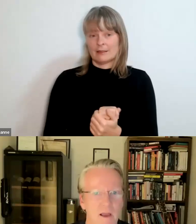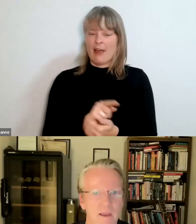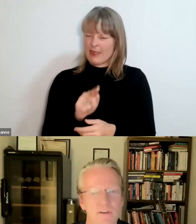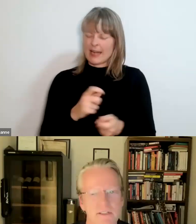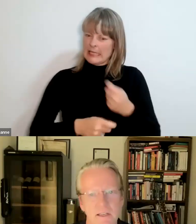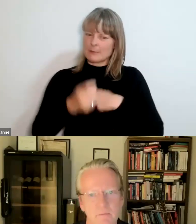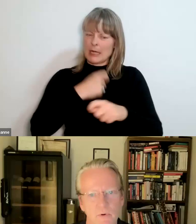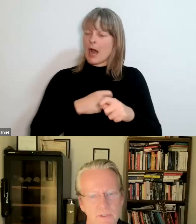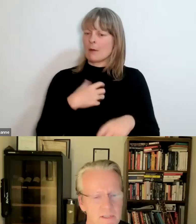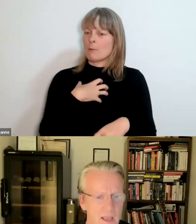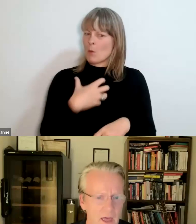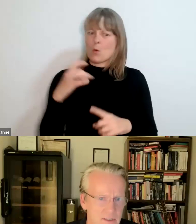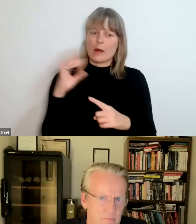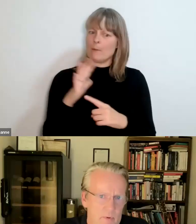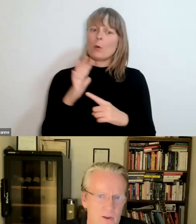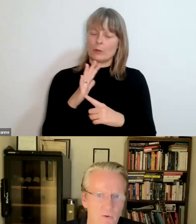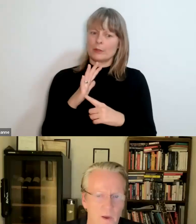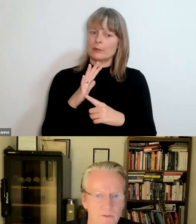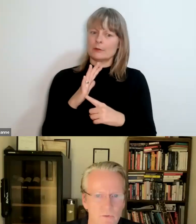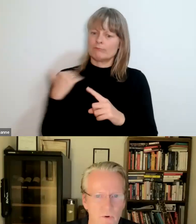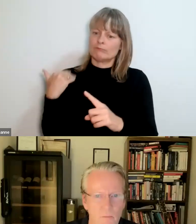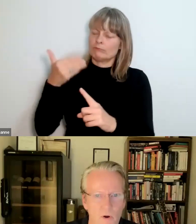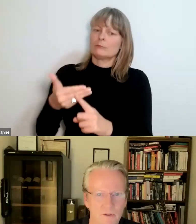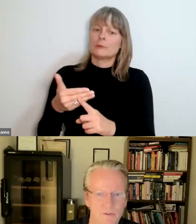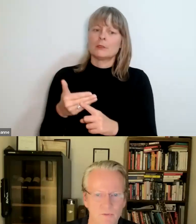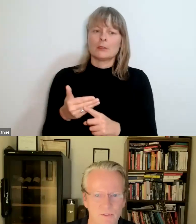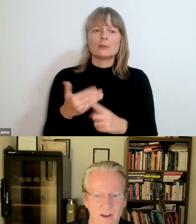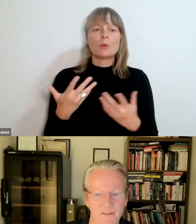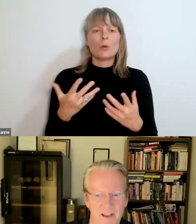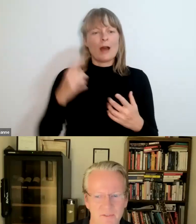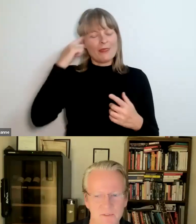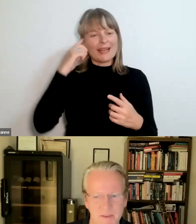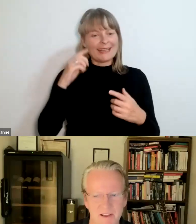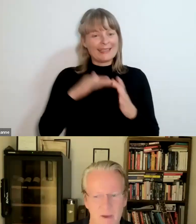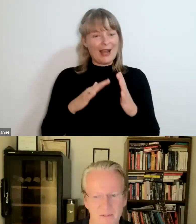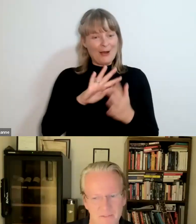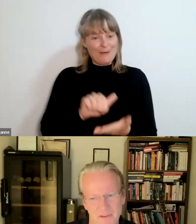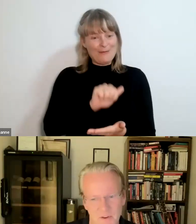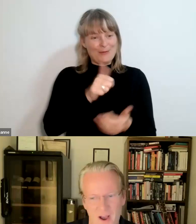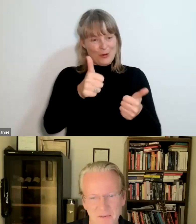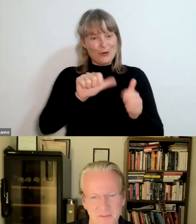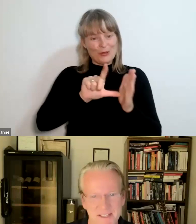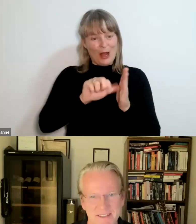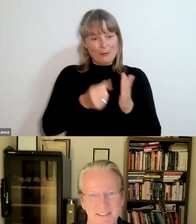type of education and then of course the health and well-being is something that has become increasingly important